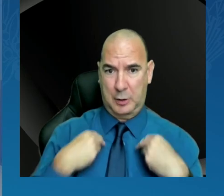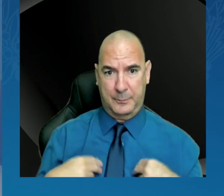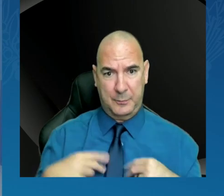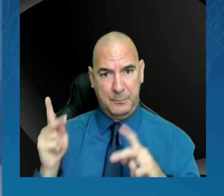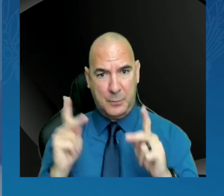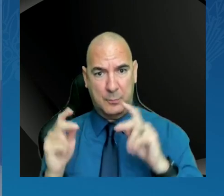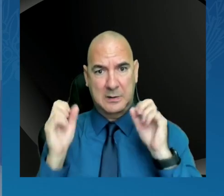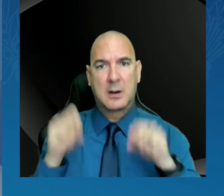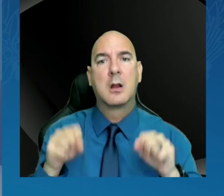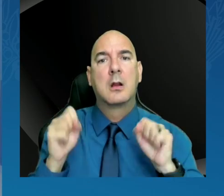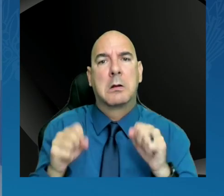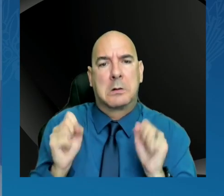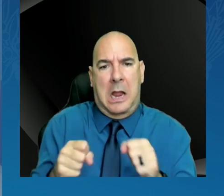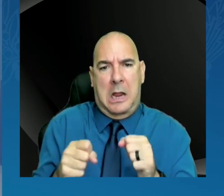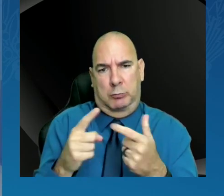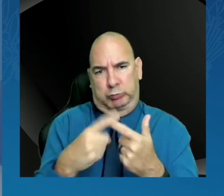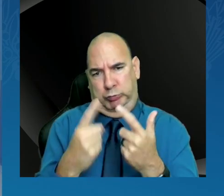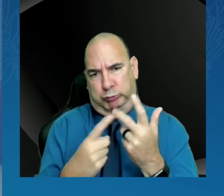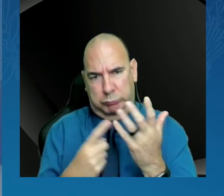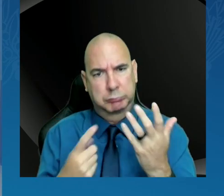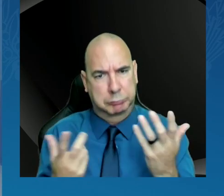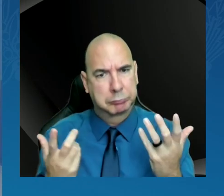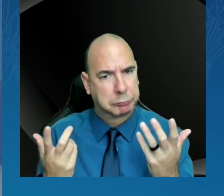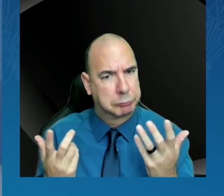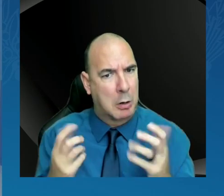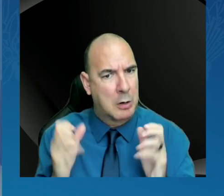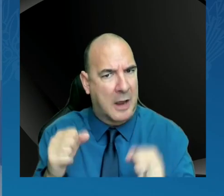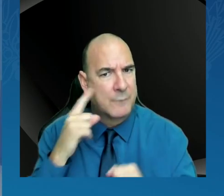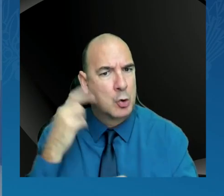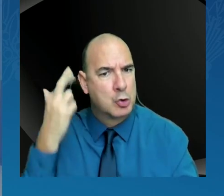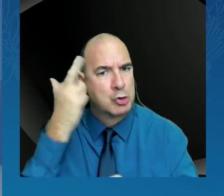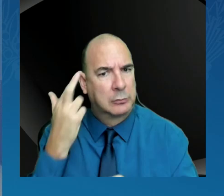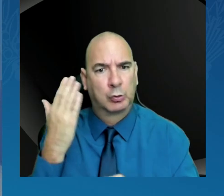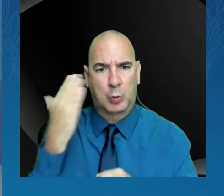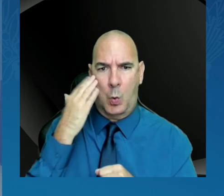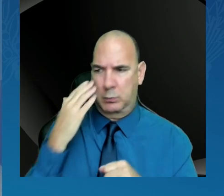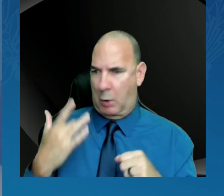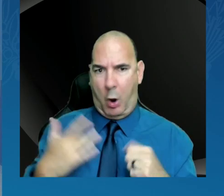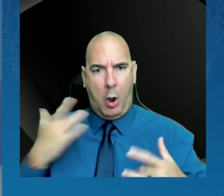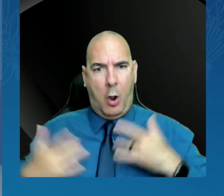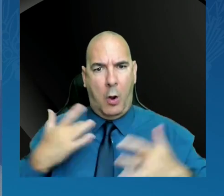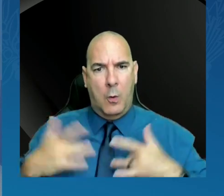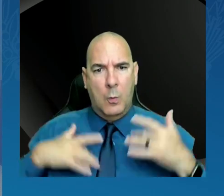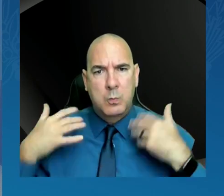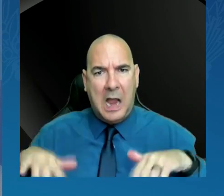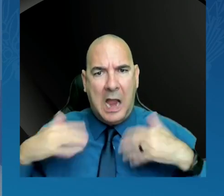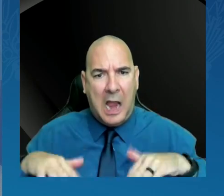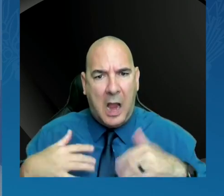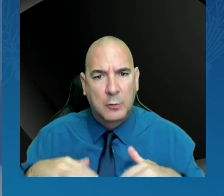And for that reason, I know we're all excited about what it means and the potential for where this will go